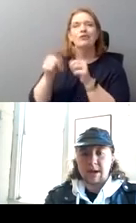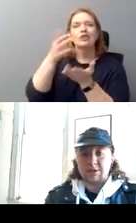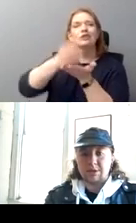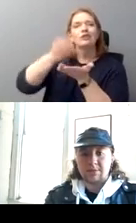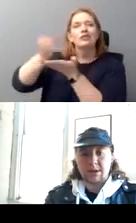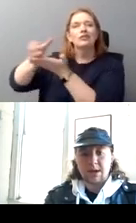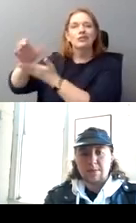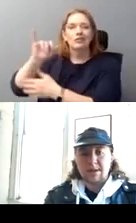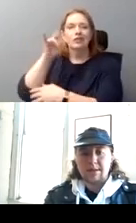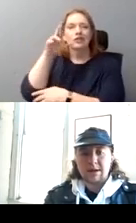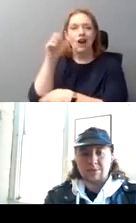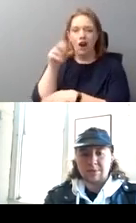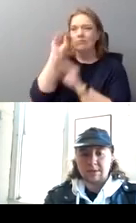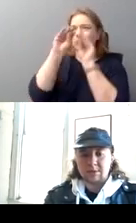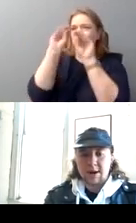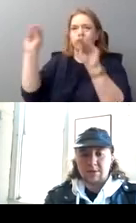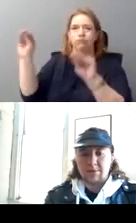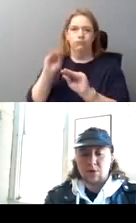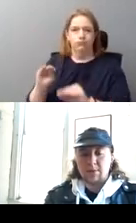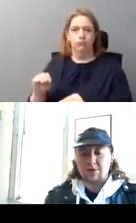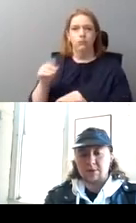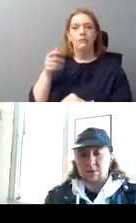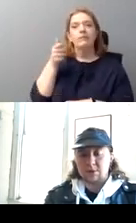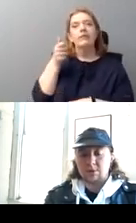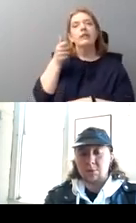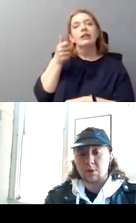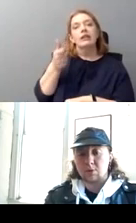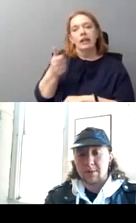action. Maintenance action being described as a performative gesture of this whole program.